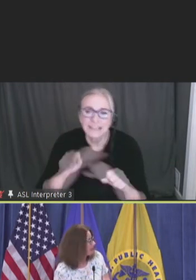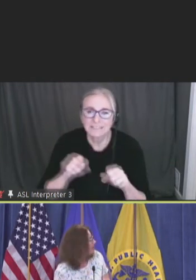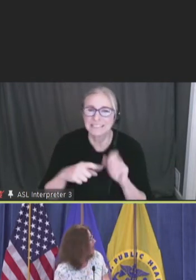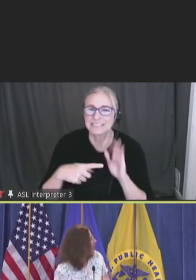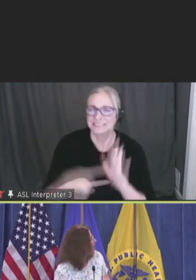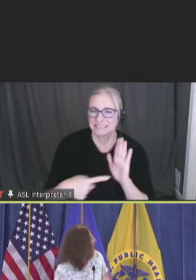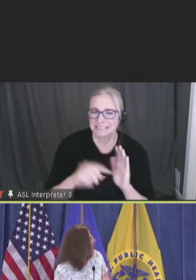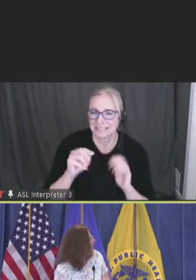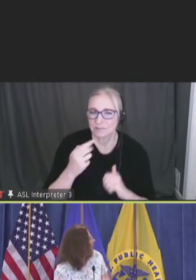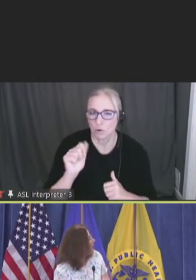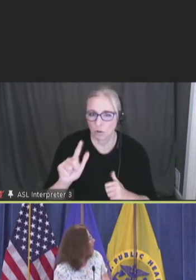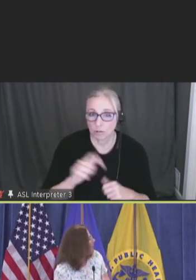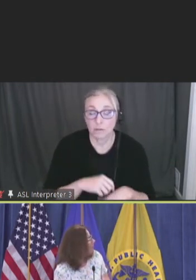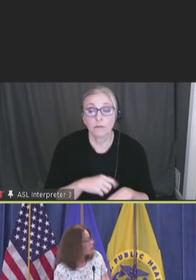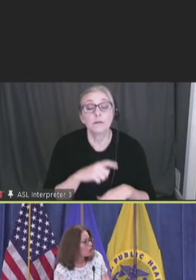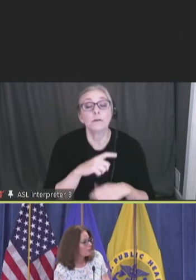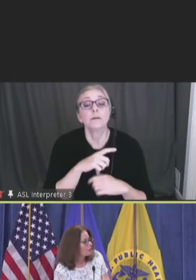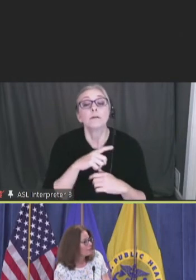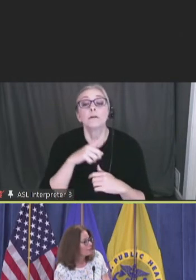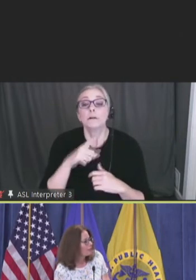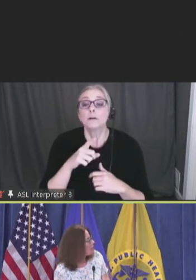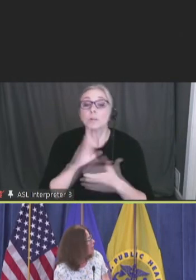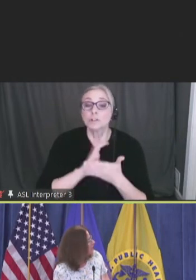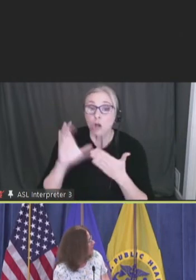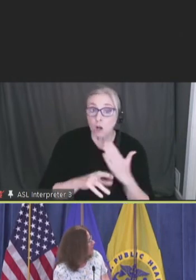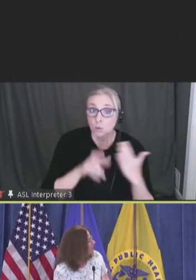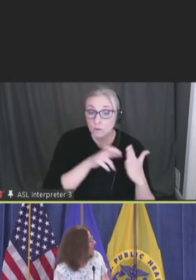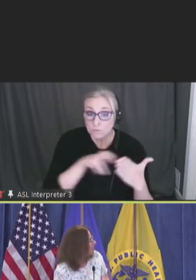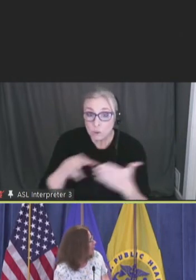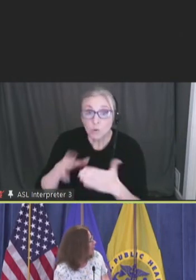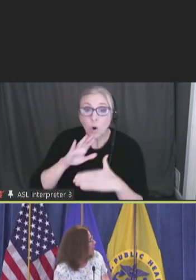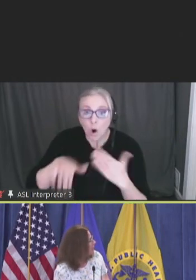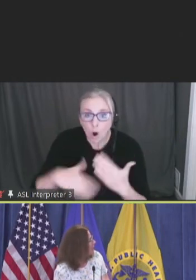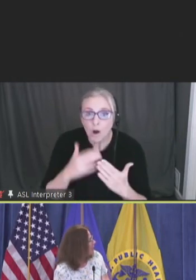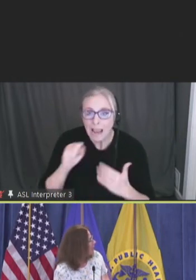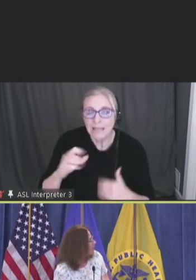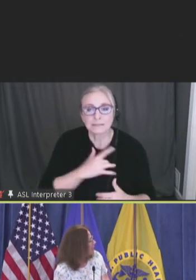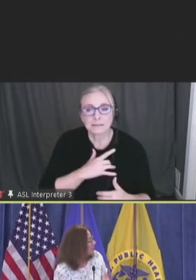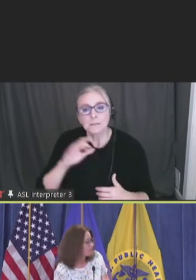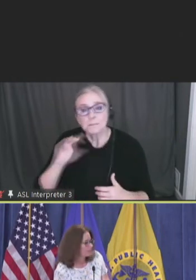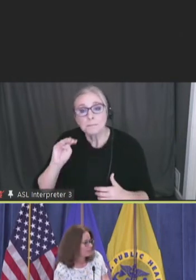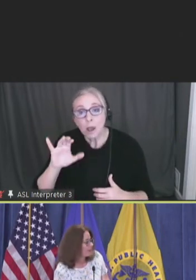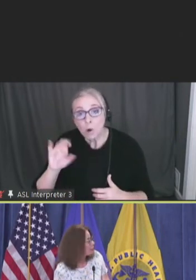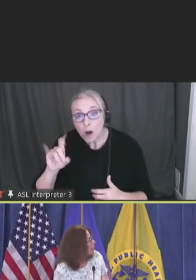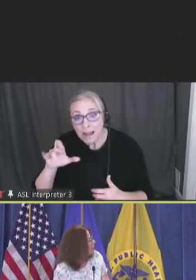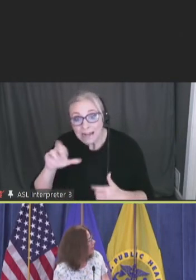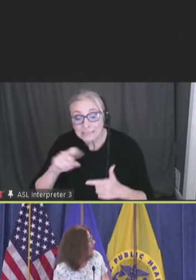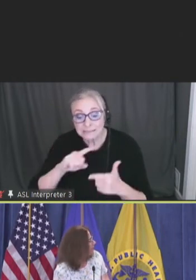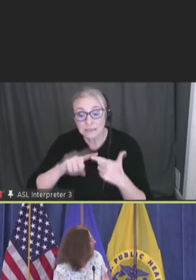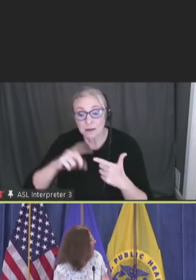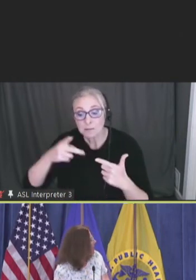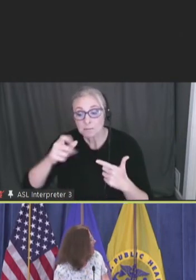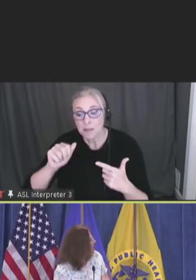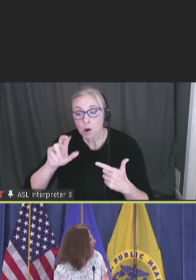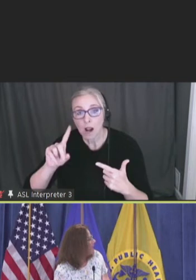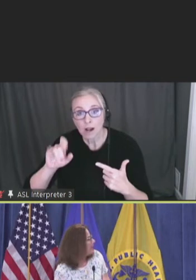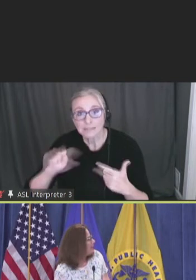And we chart reviewed all cases of myocarditis/pericarditis if they occurred, anaphylaxis, multisystem